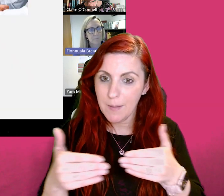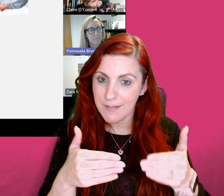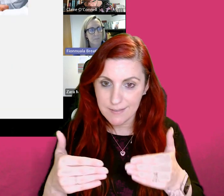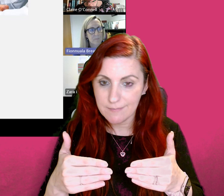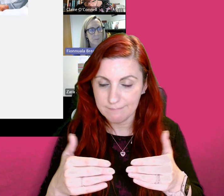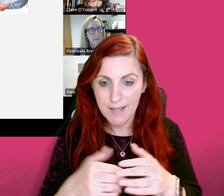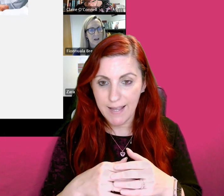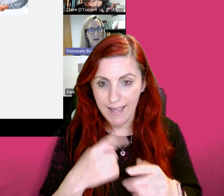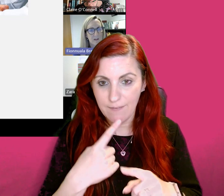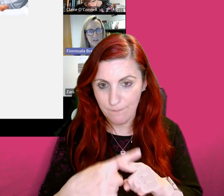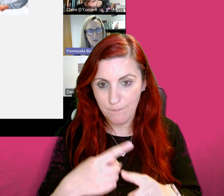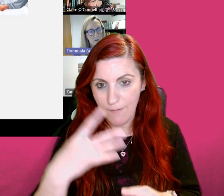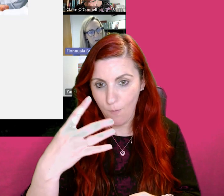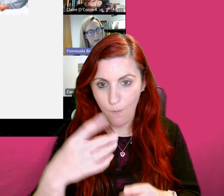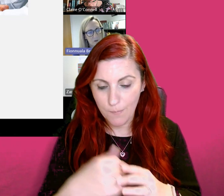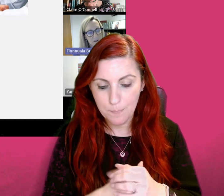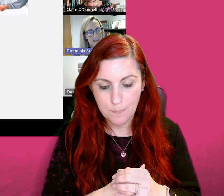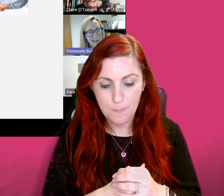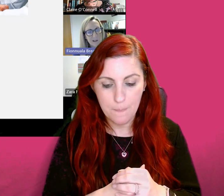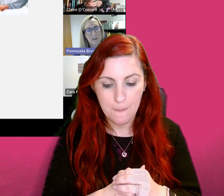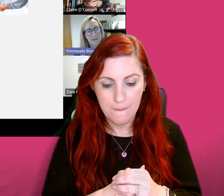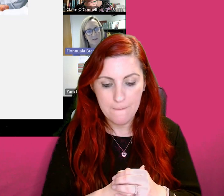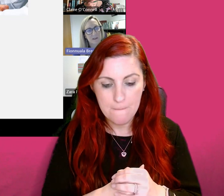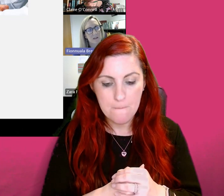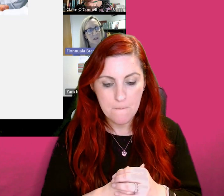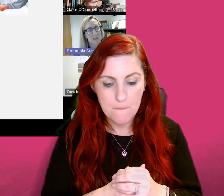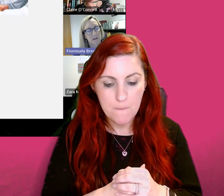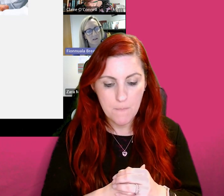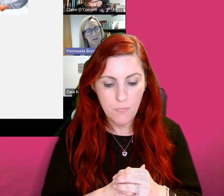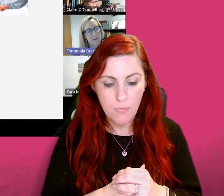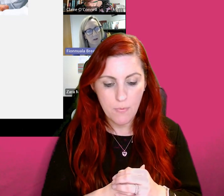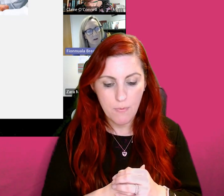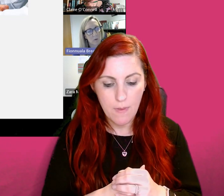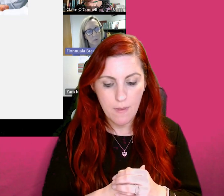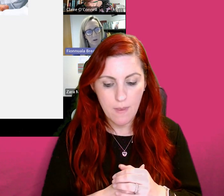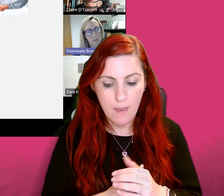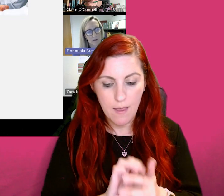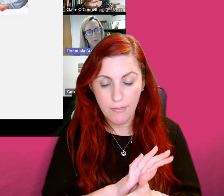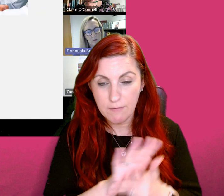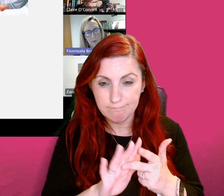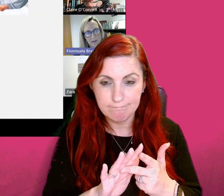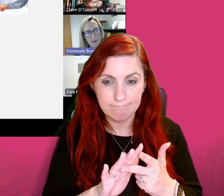um and these are you know the key risks that that um we worry about we worry about